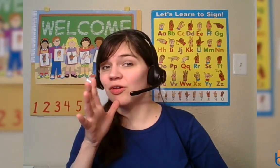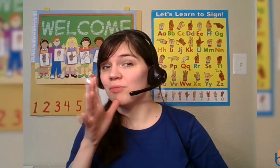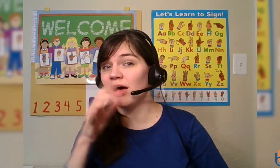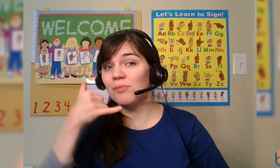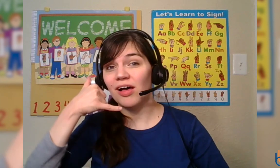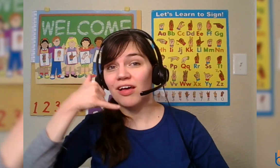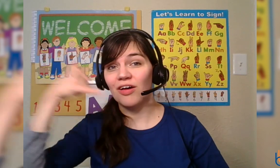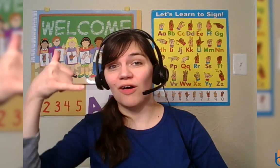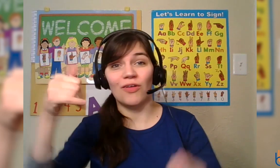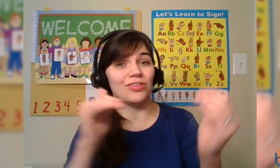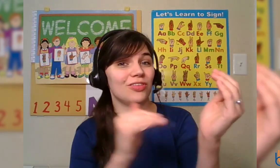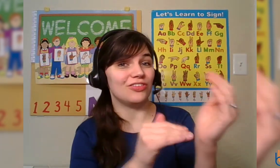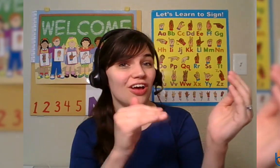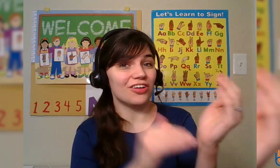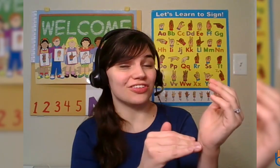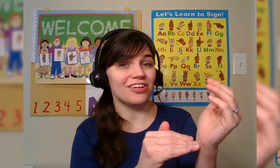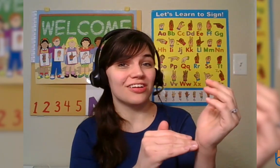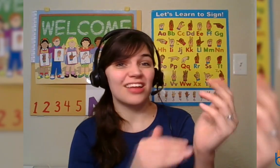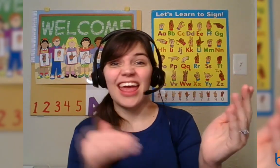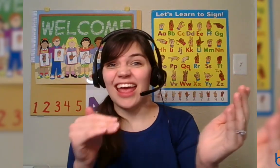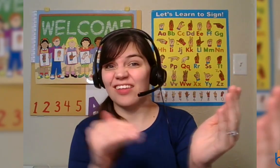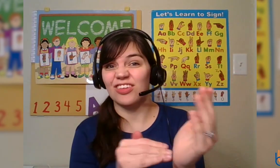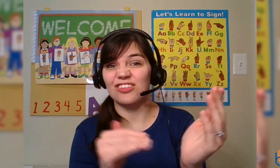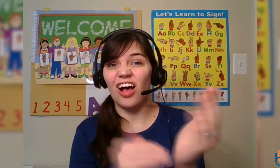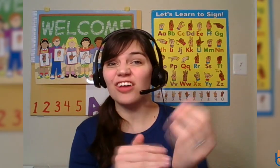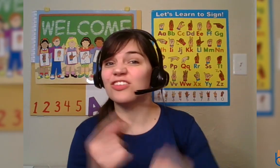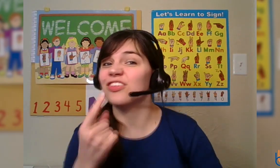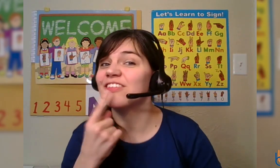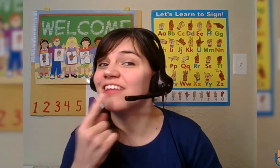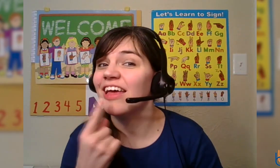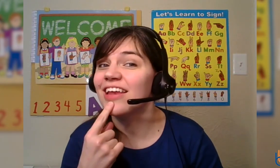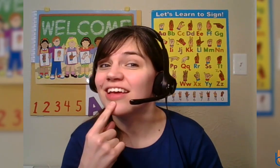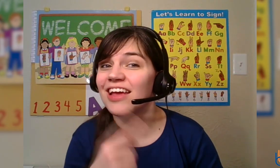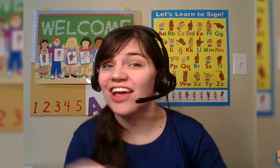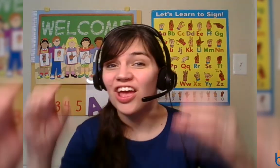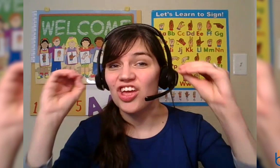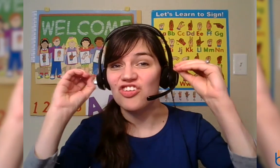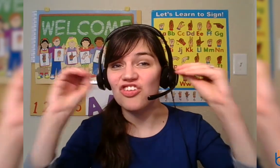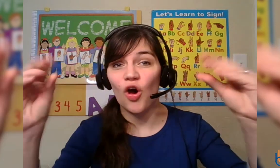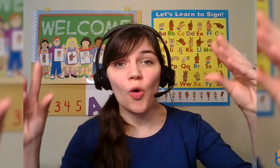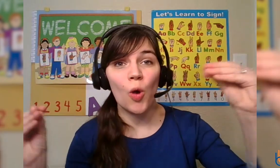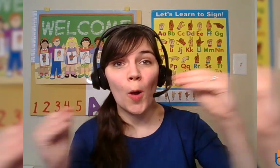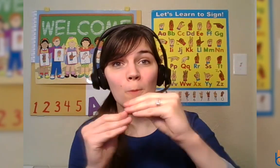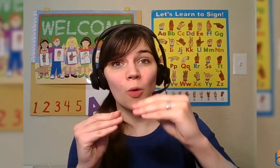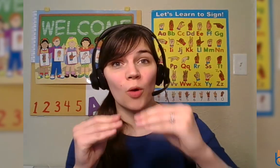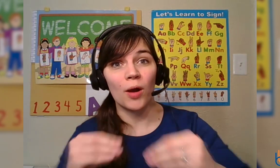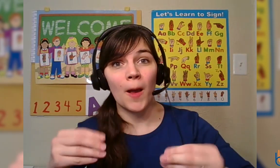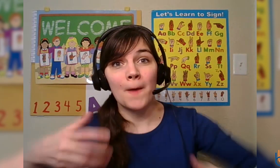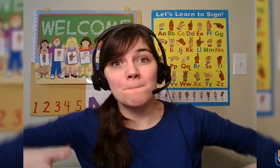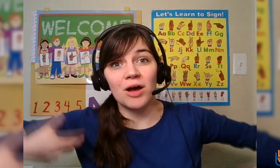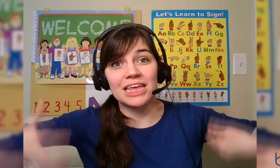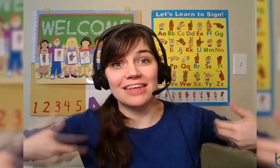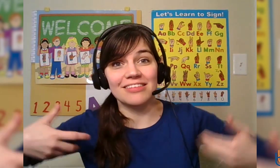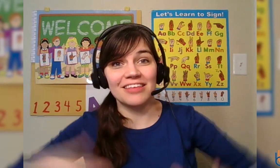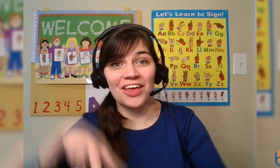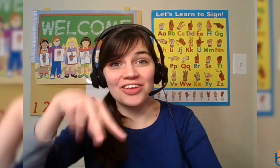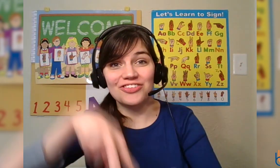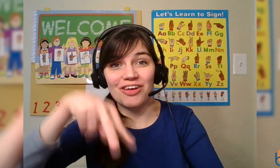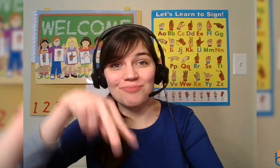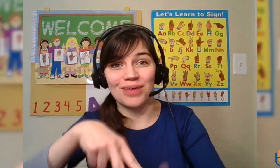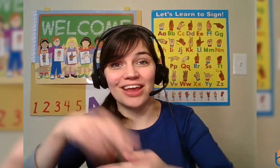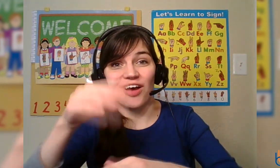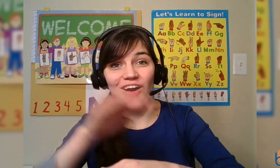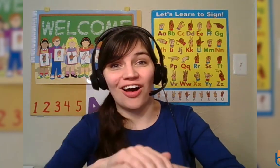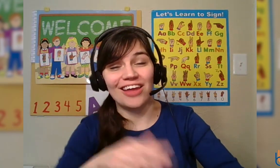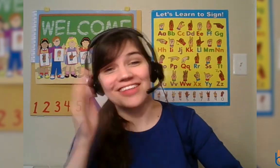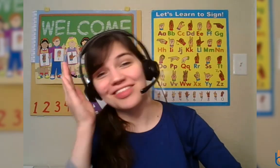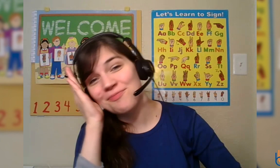mama called the doctor and the doctor said, "No more monkeys jumping on the bed!"